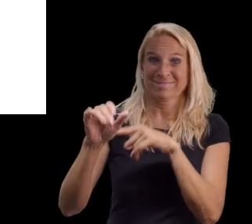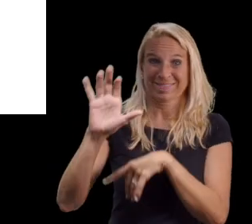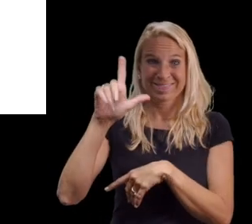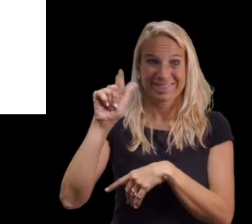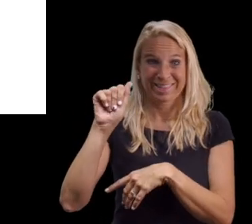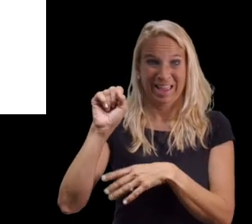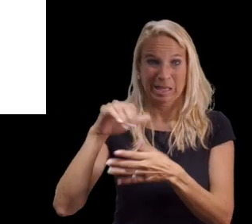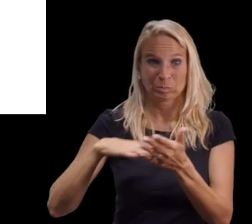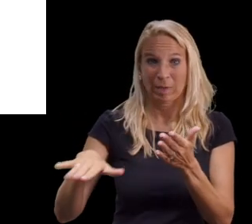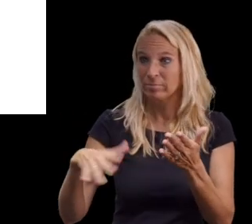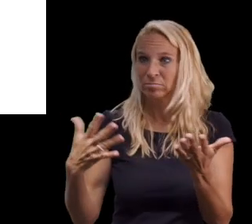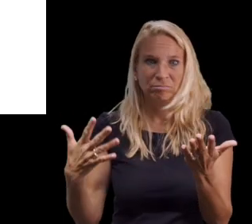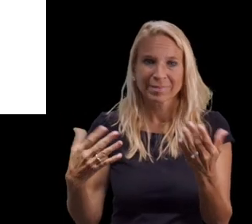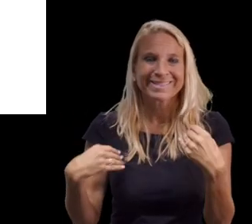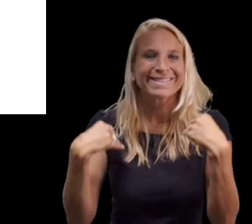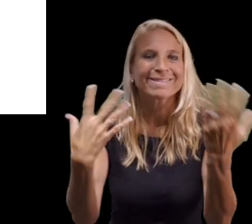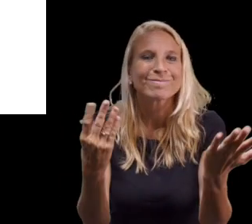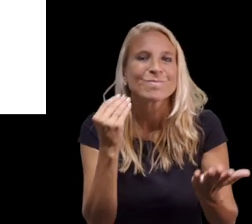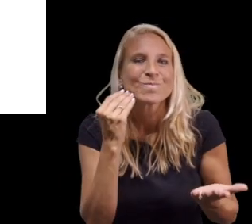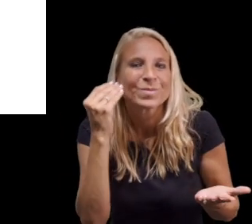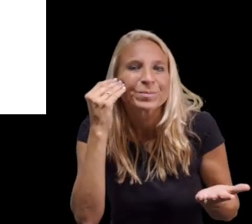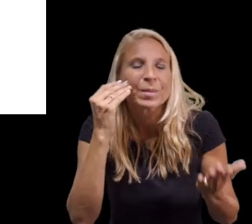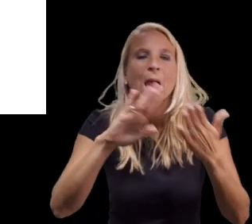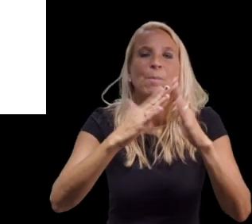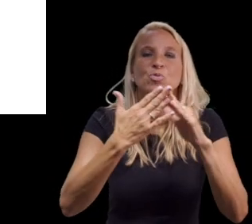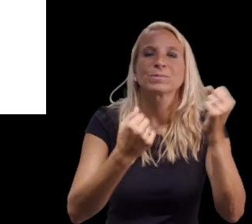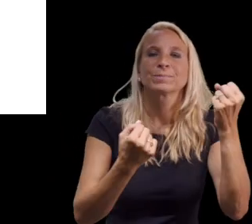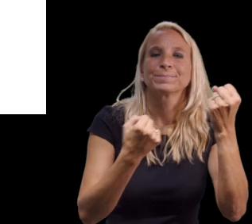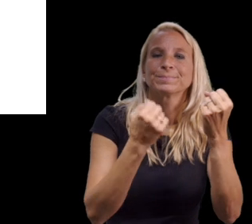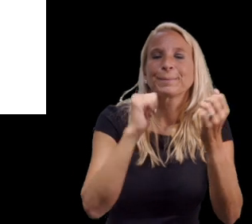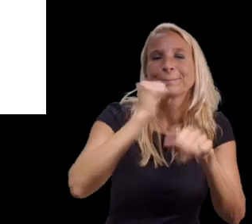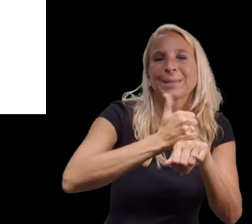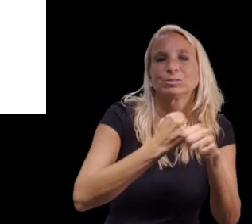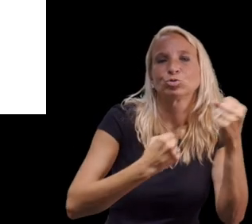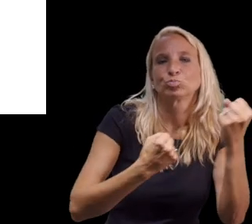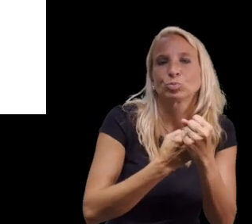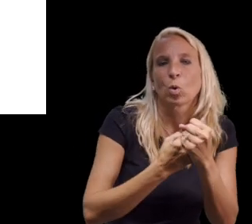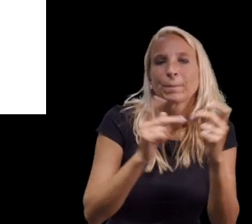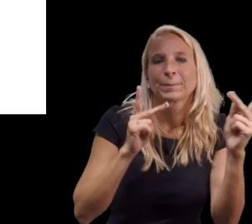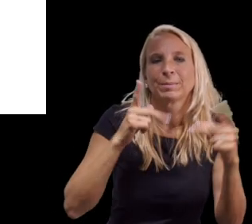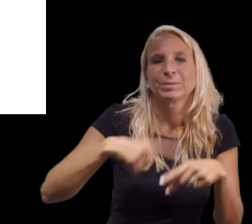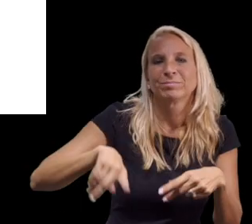The CLASS waiver provides home and community-based supports to people with related conditions.